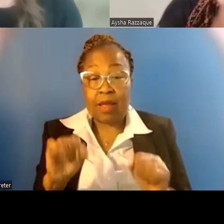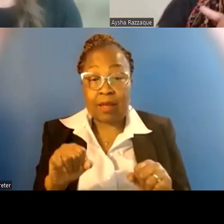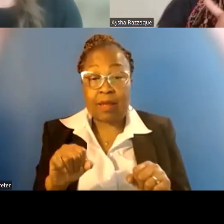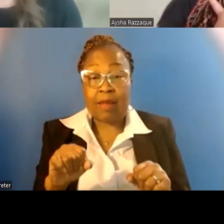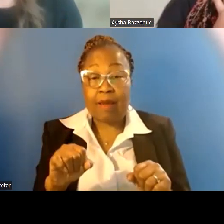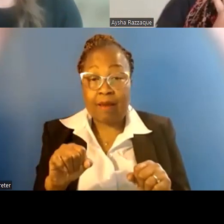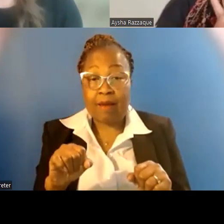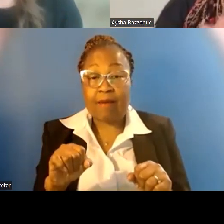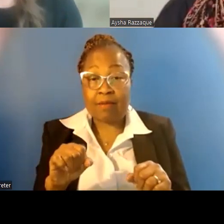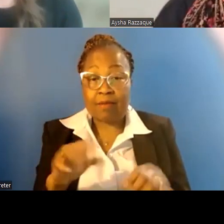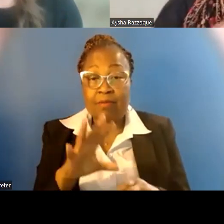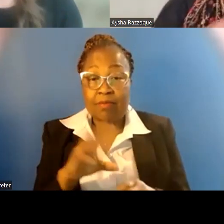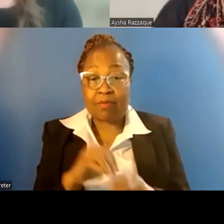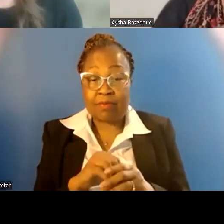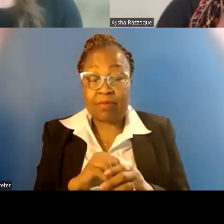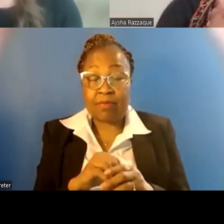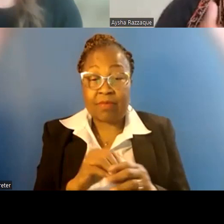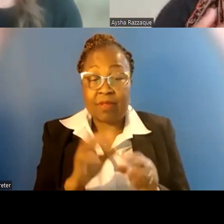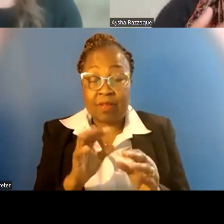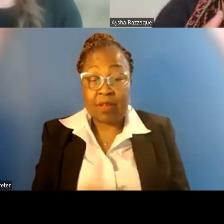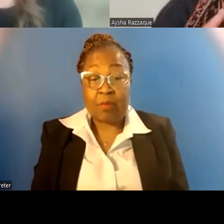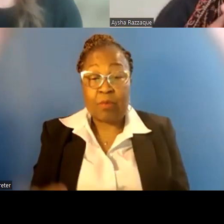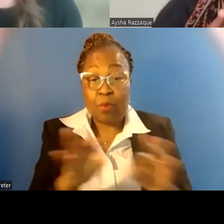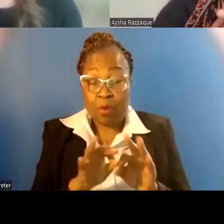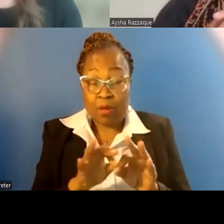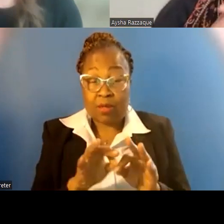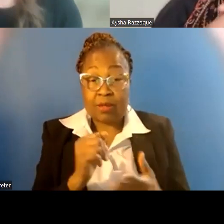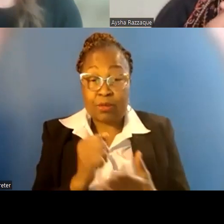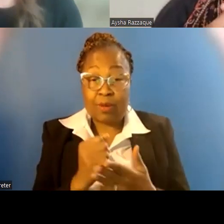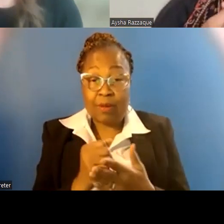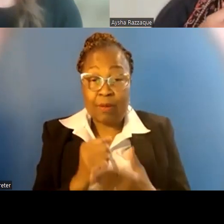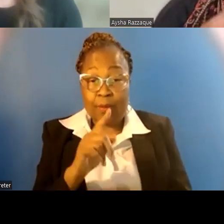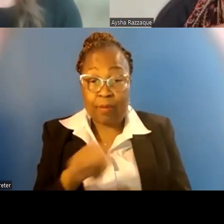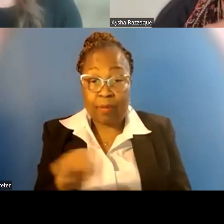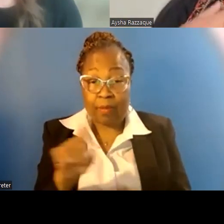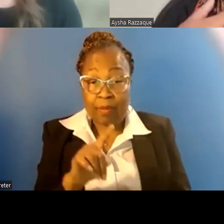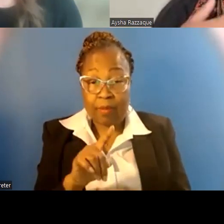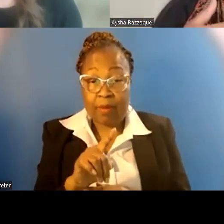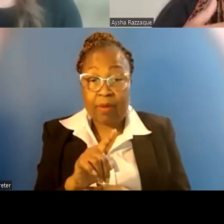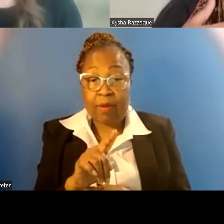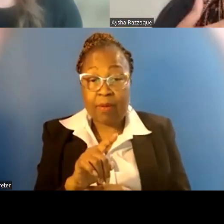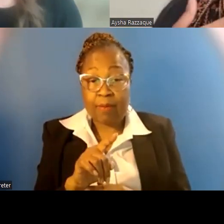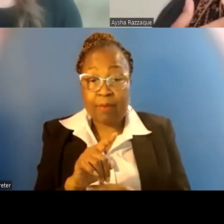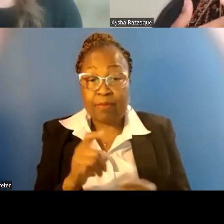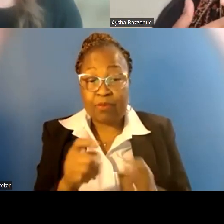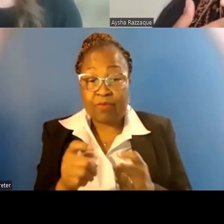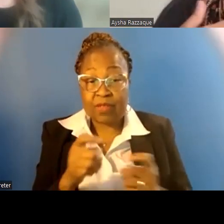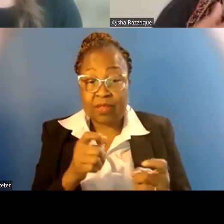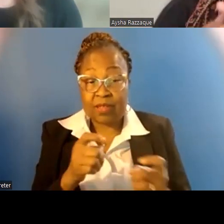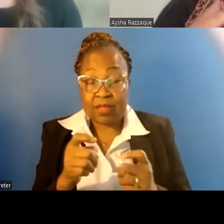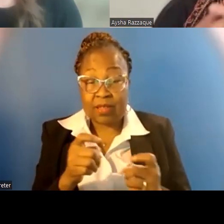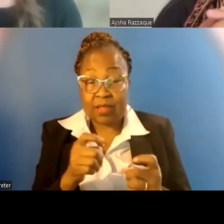an important role in helping them facilitate a secure sense